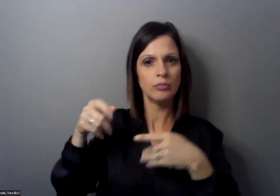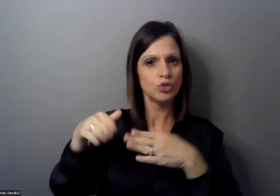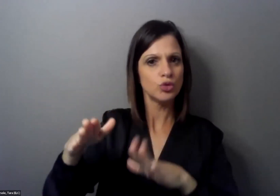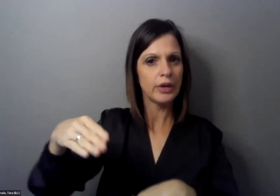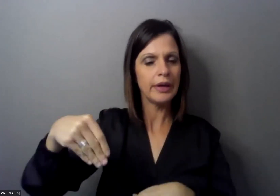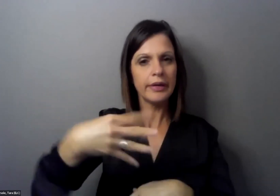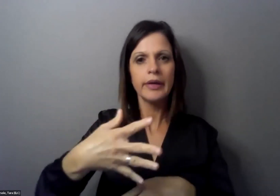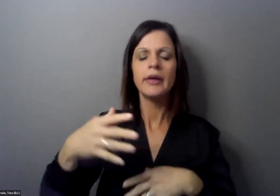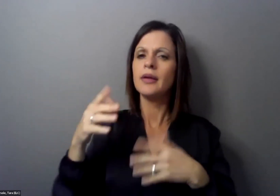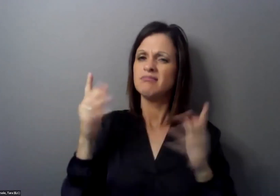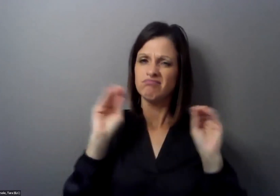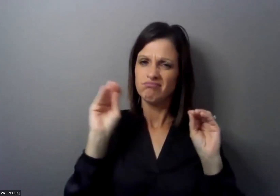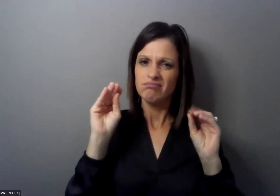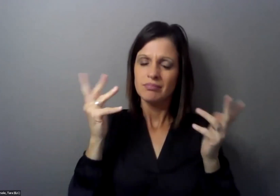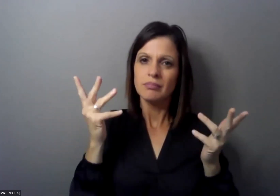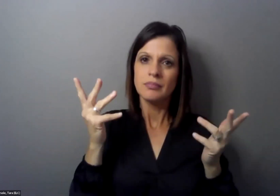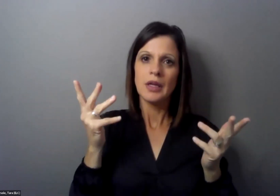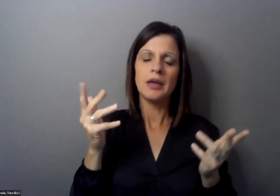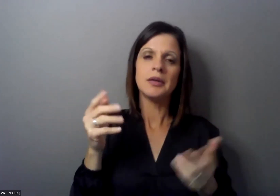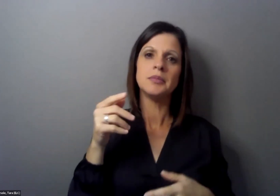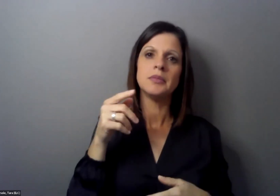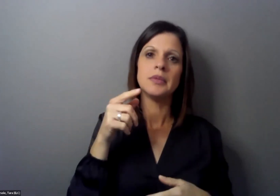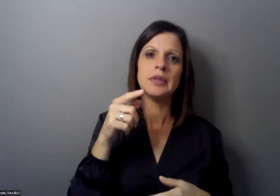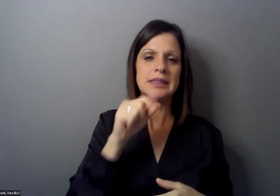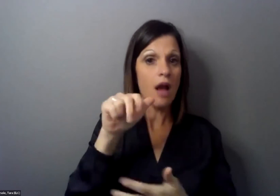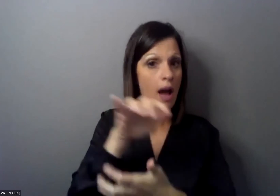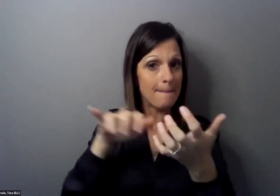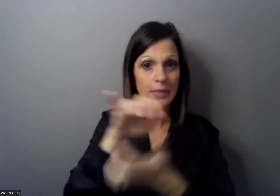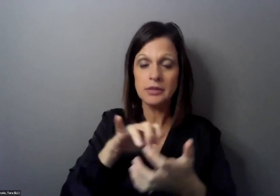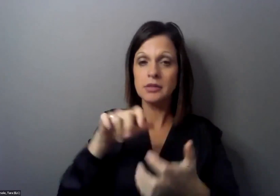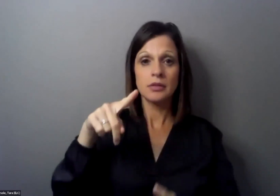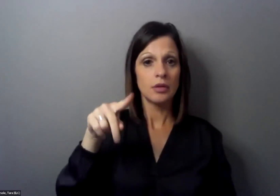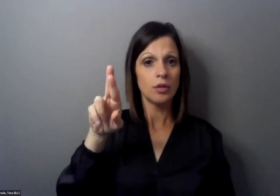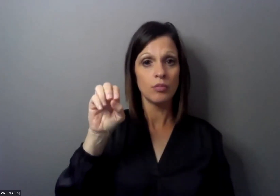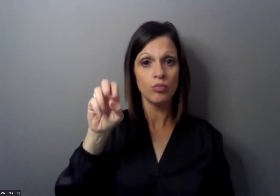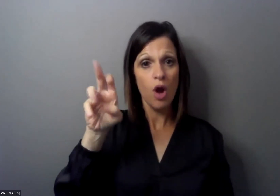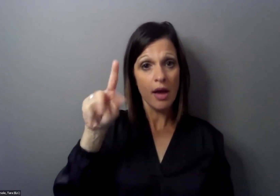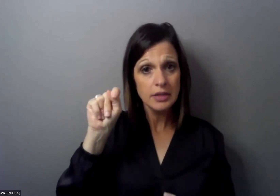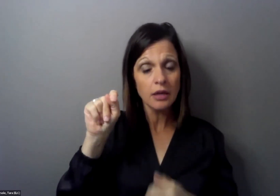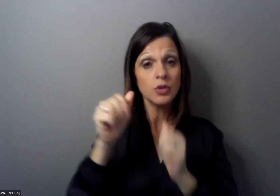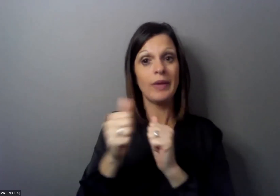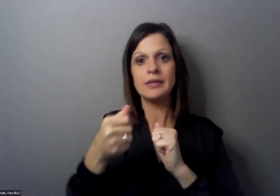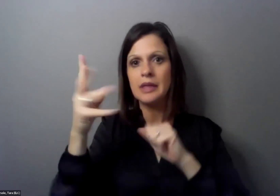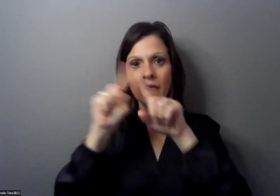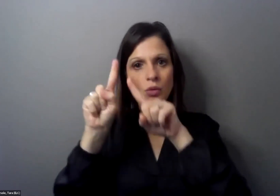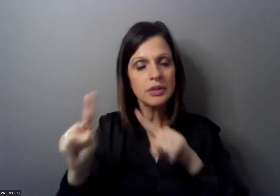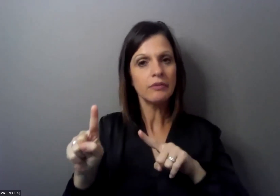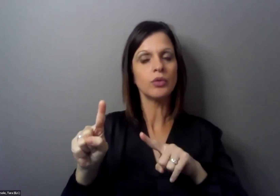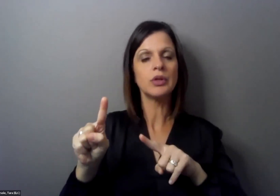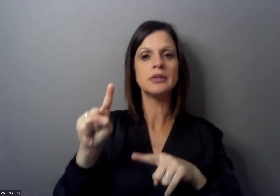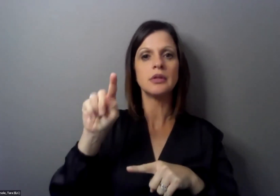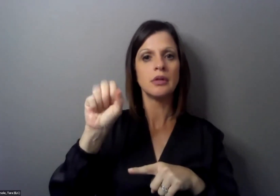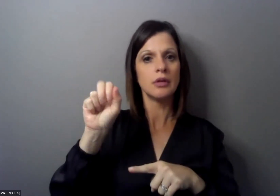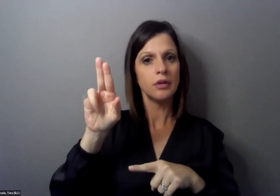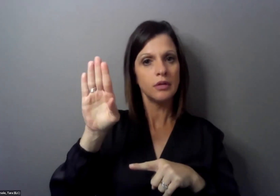with several different illicit substances in it. It is a prescription obtained by legal means.